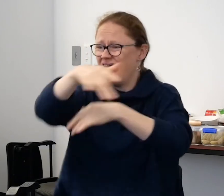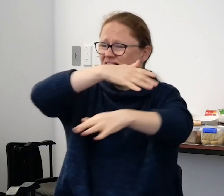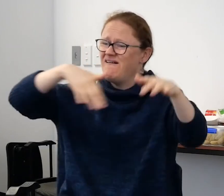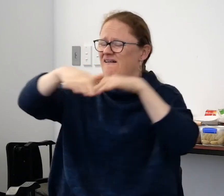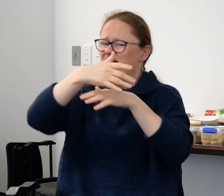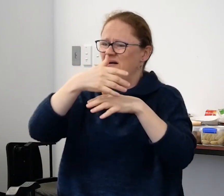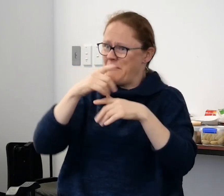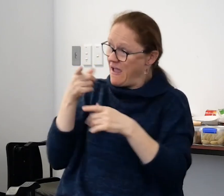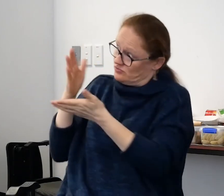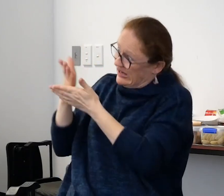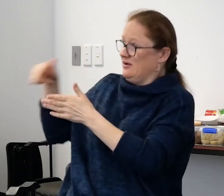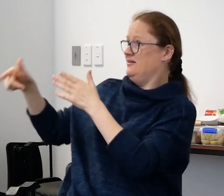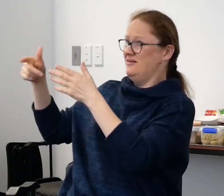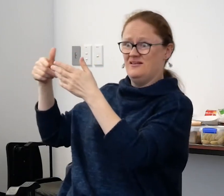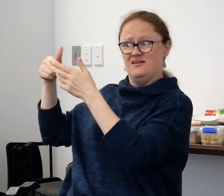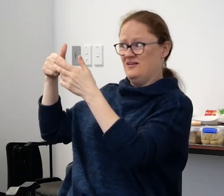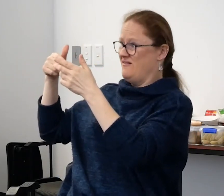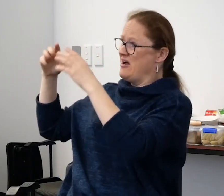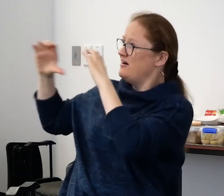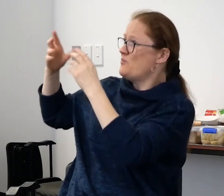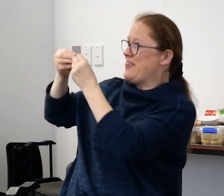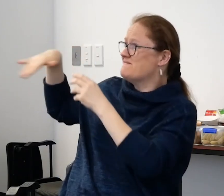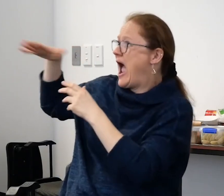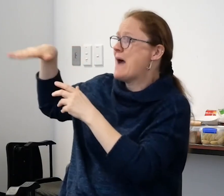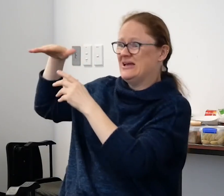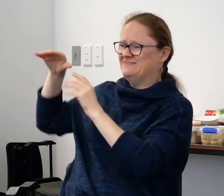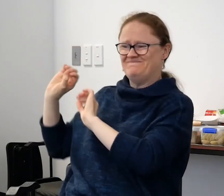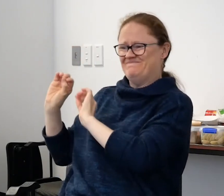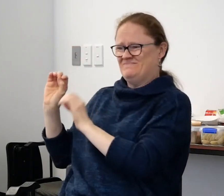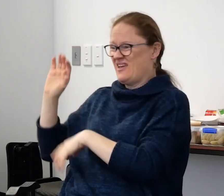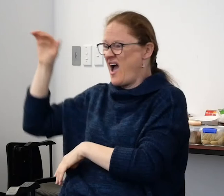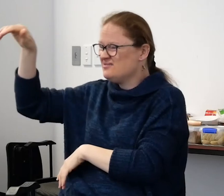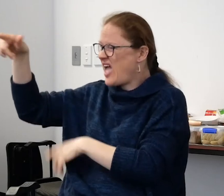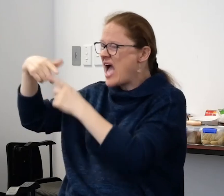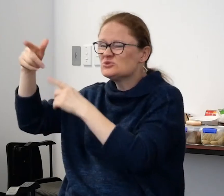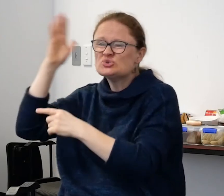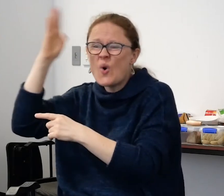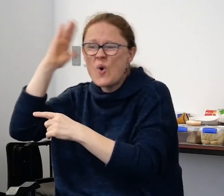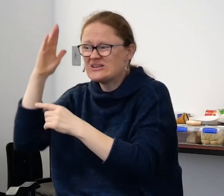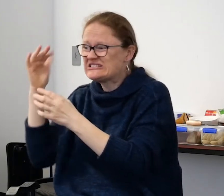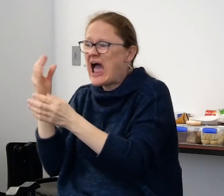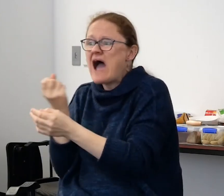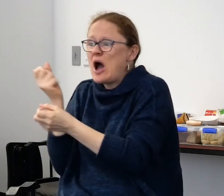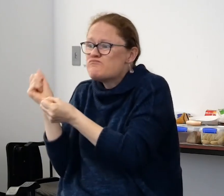on education because interpreters are not provided.